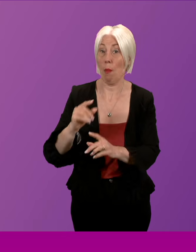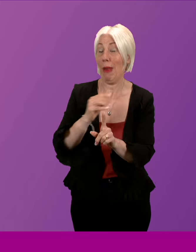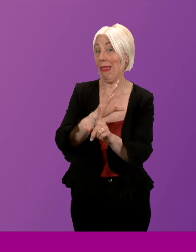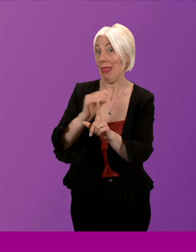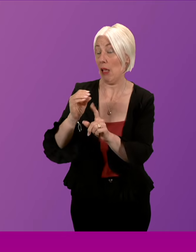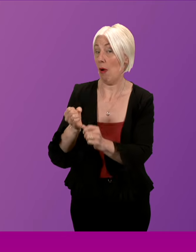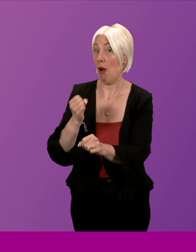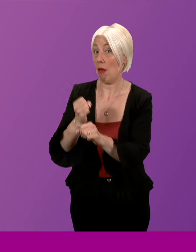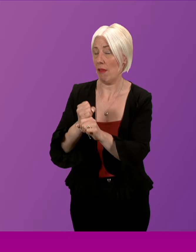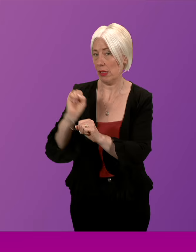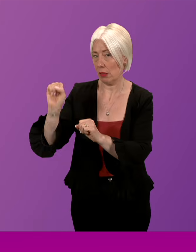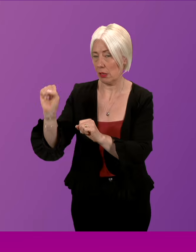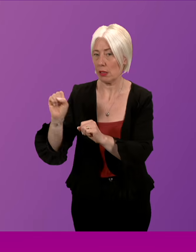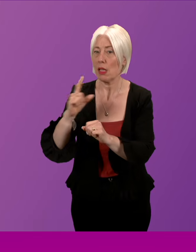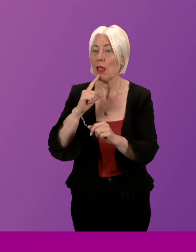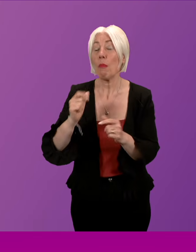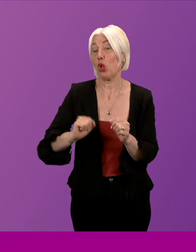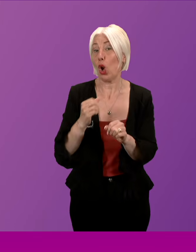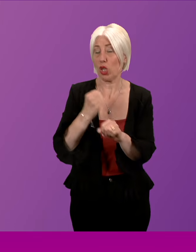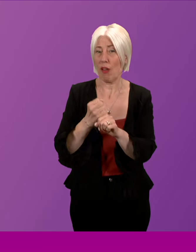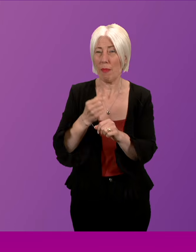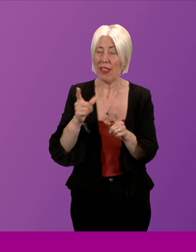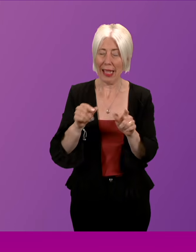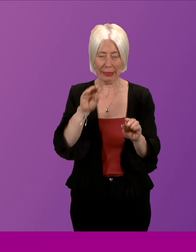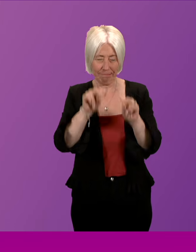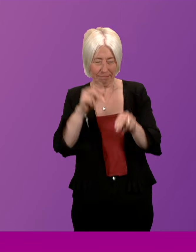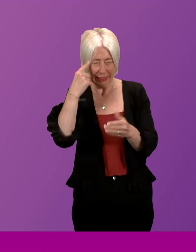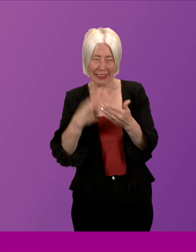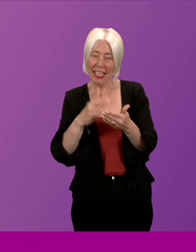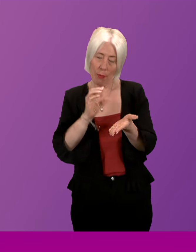the Scottish Government’s discretionary housing payment. However, in community surgeries, I